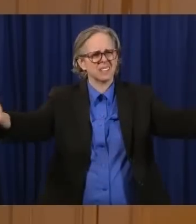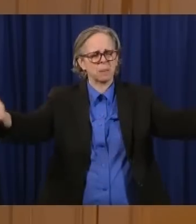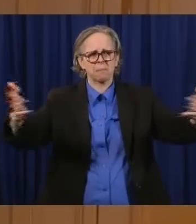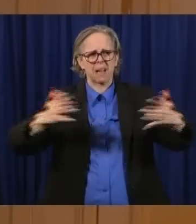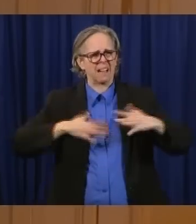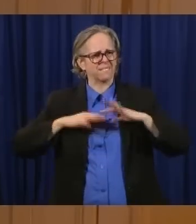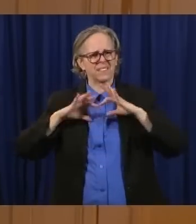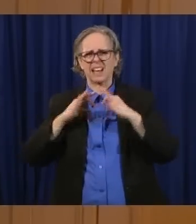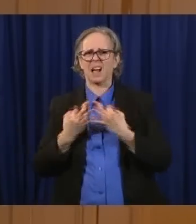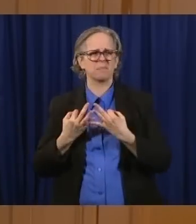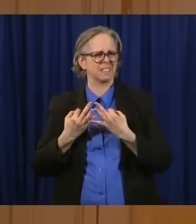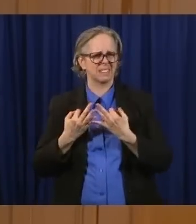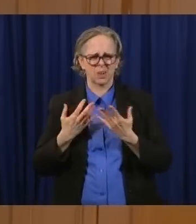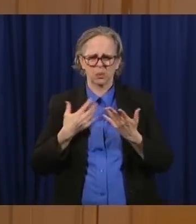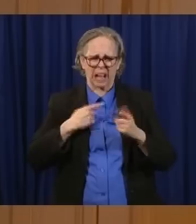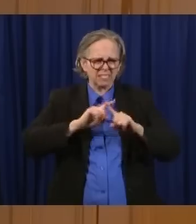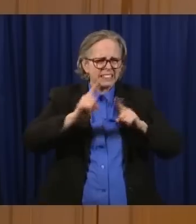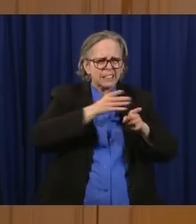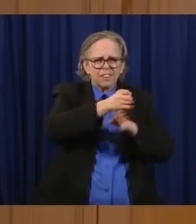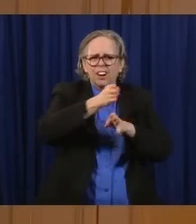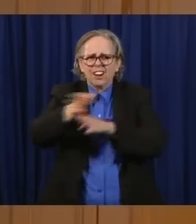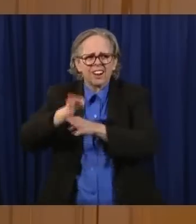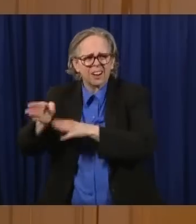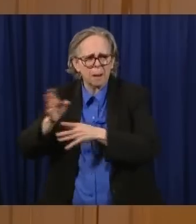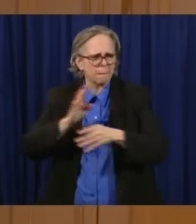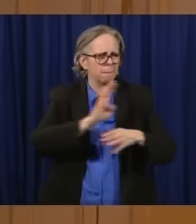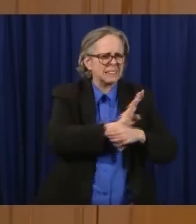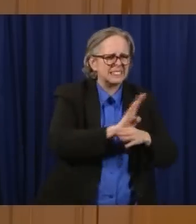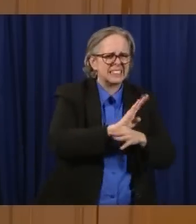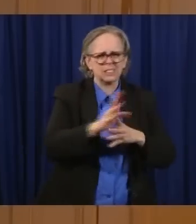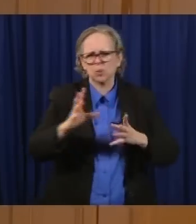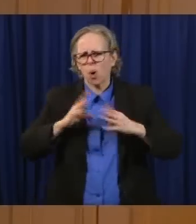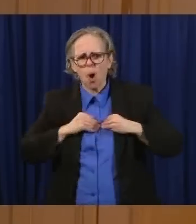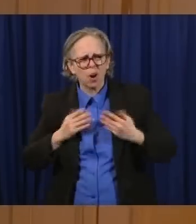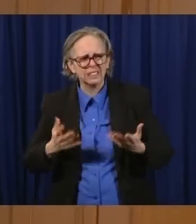IT'S BEEN A TOUGH TIME FOR OHIOANS. WHETHER WE'RE GOING THROUGH